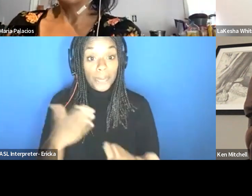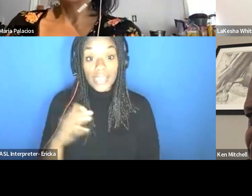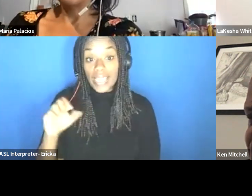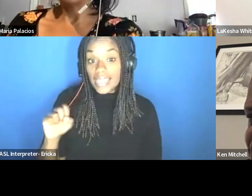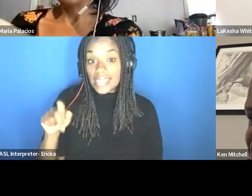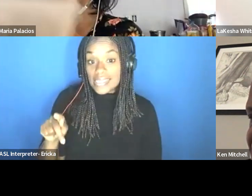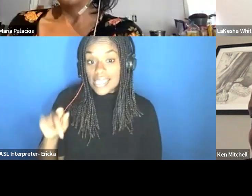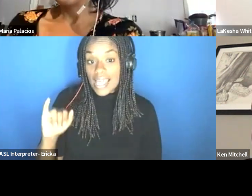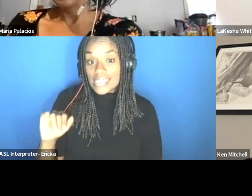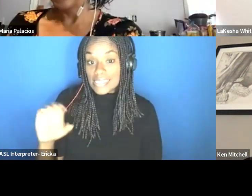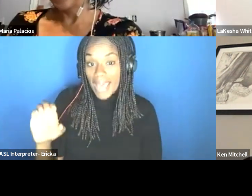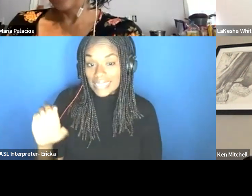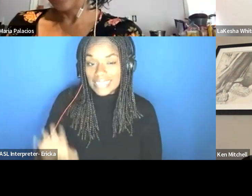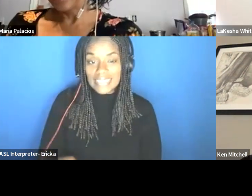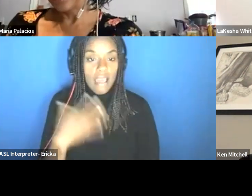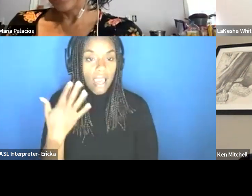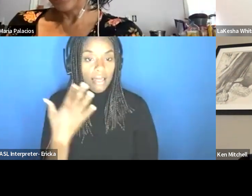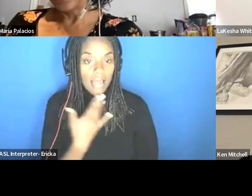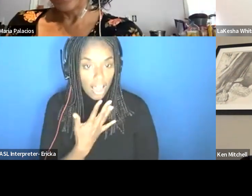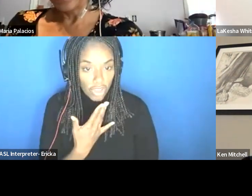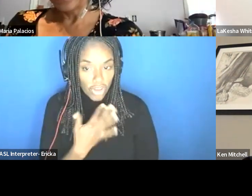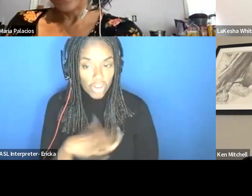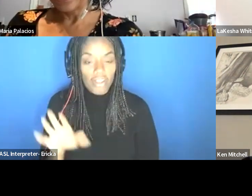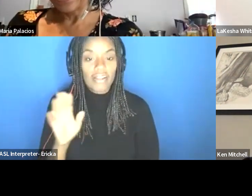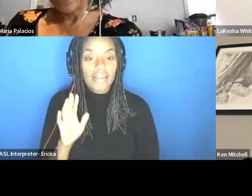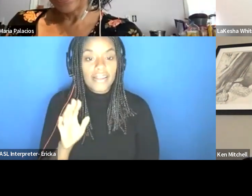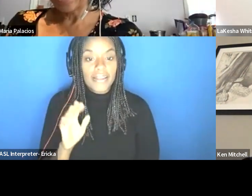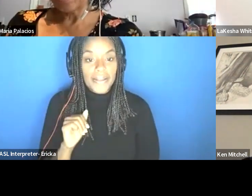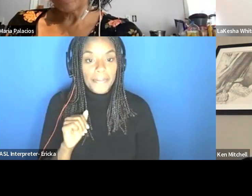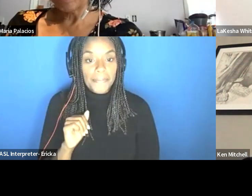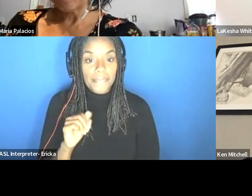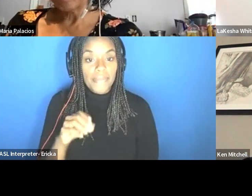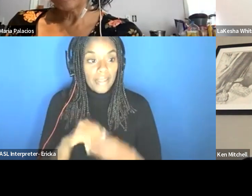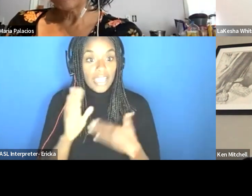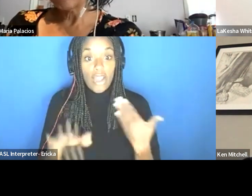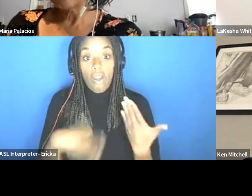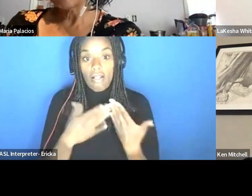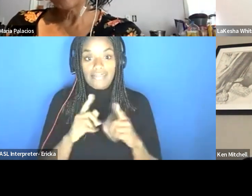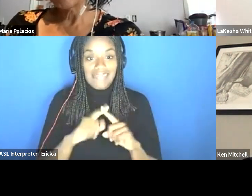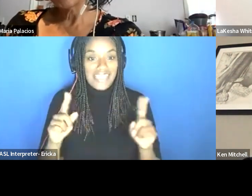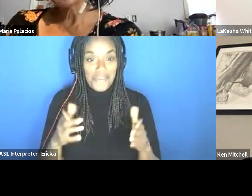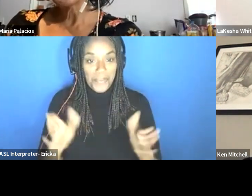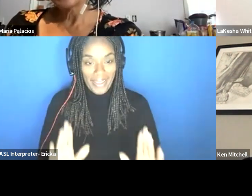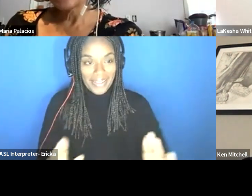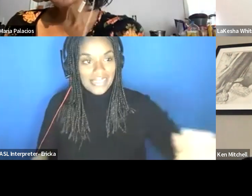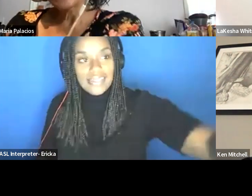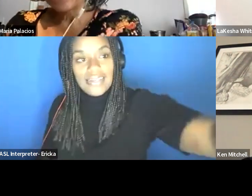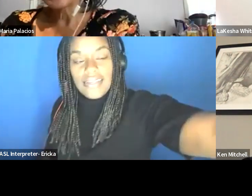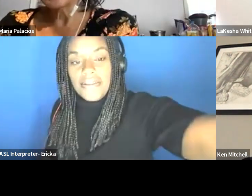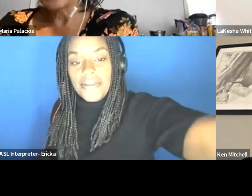And I would like to just touch real quickly, you know, Maria had said in her presentation that it brings spice. It brings color. It brings spice. And, um, in all different ways.